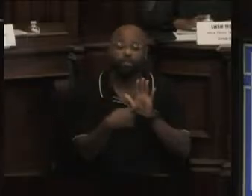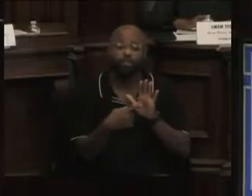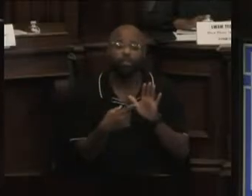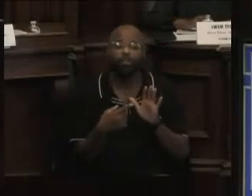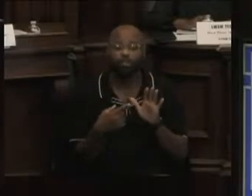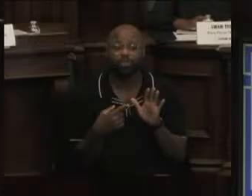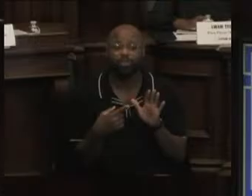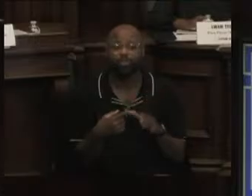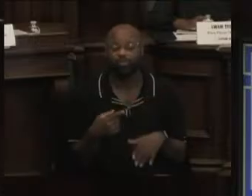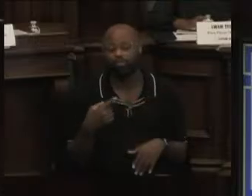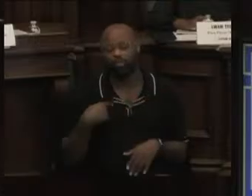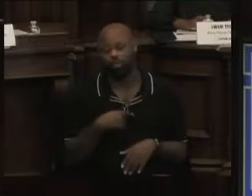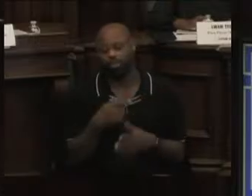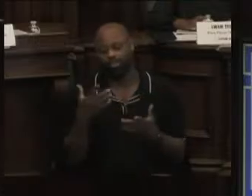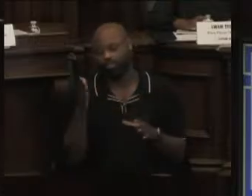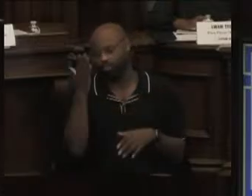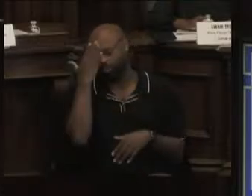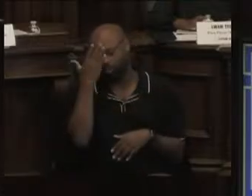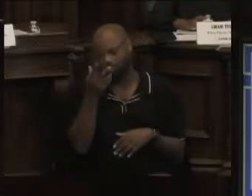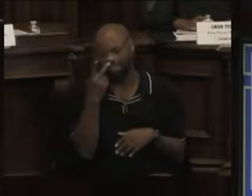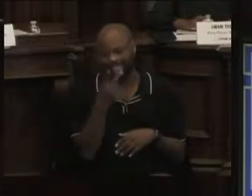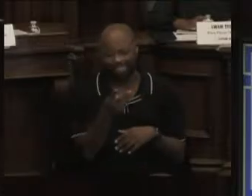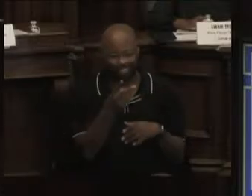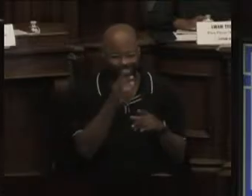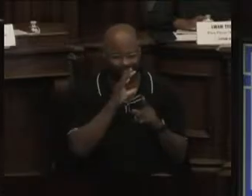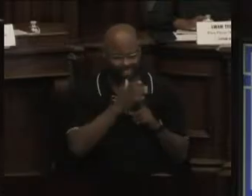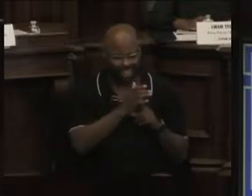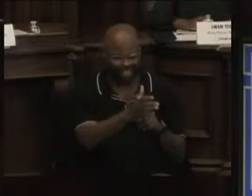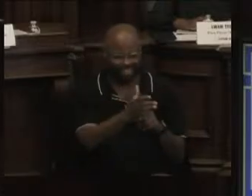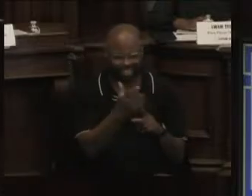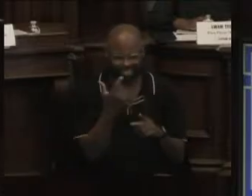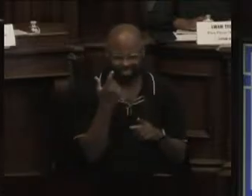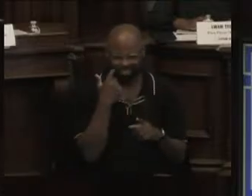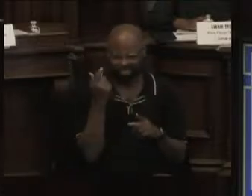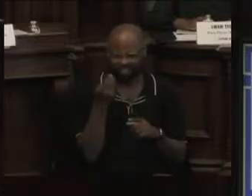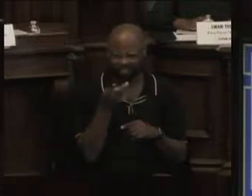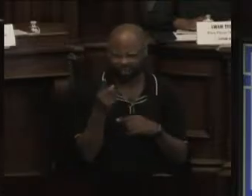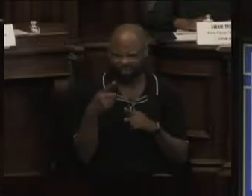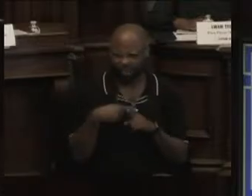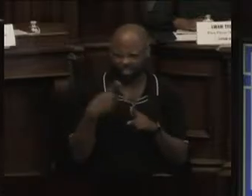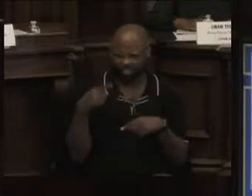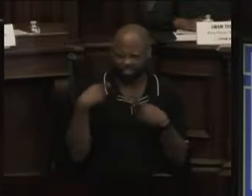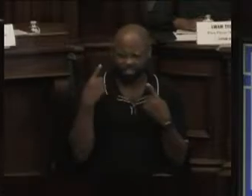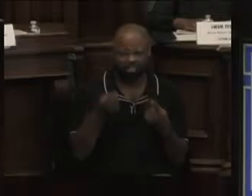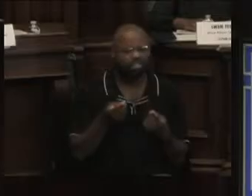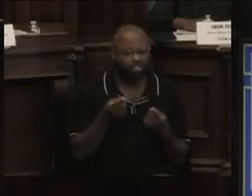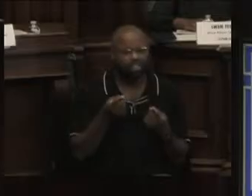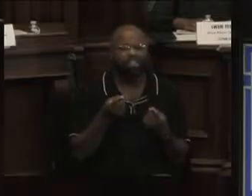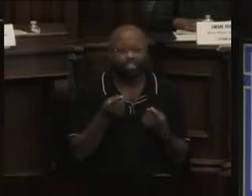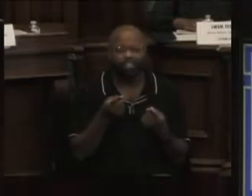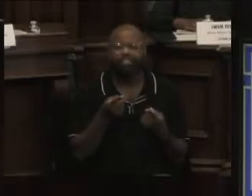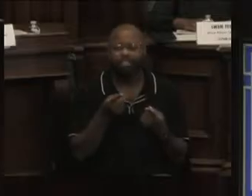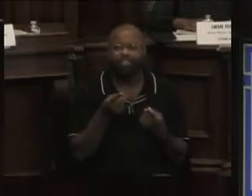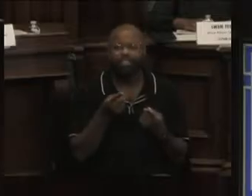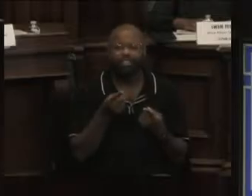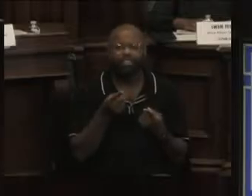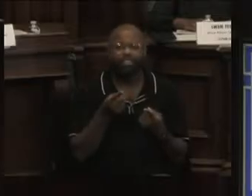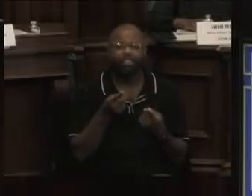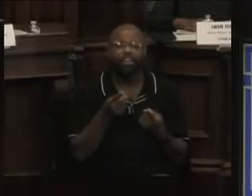institutional concerns. So for example, we know that just by